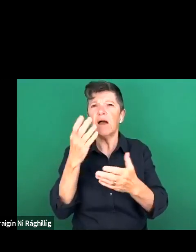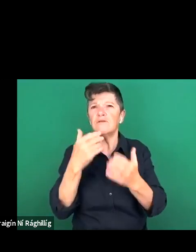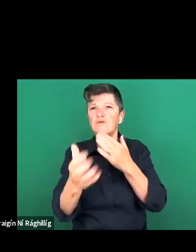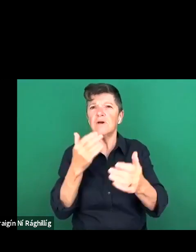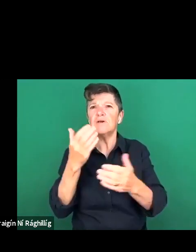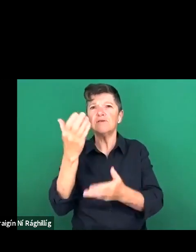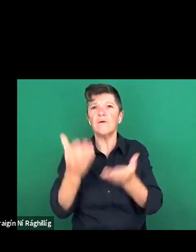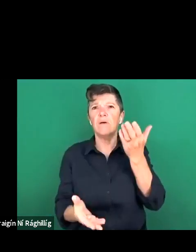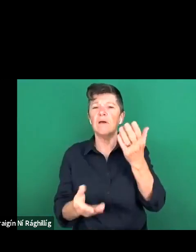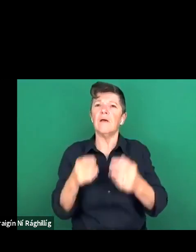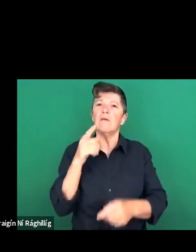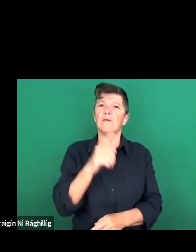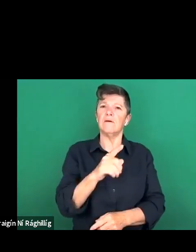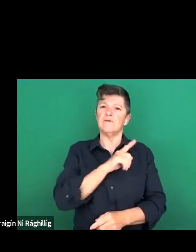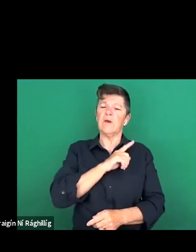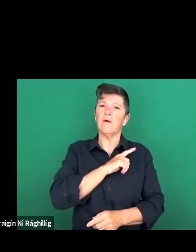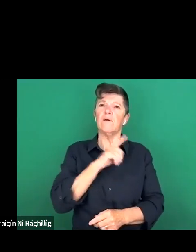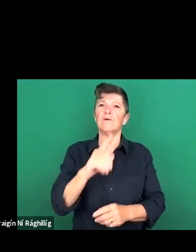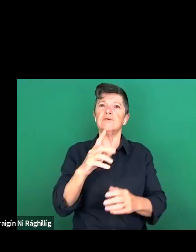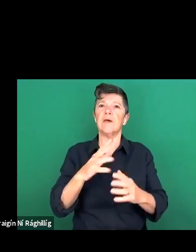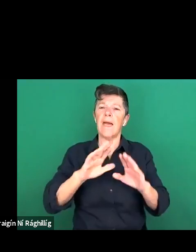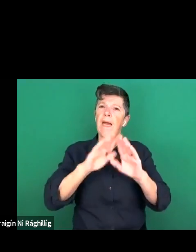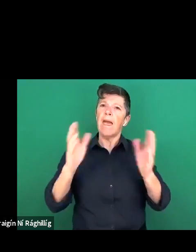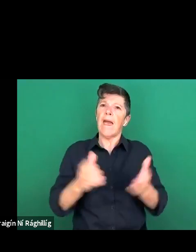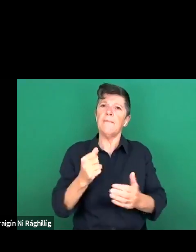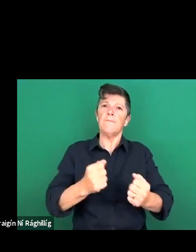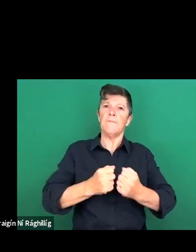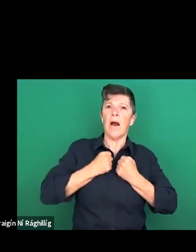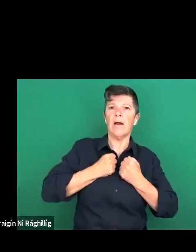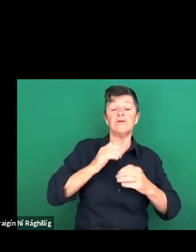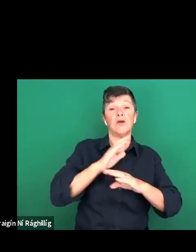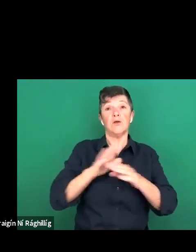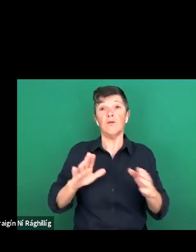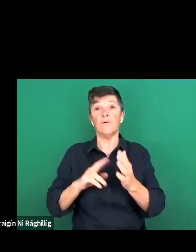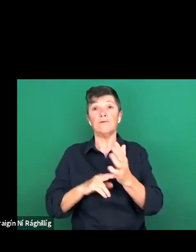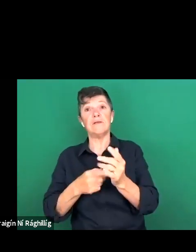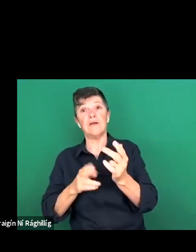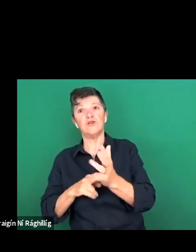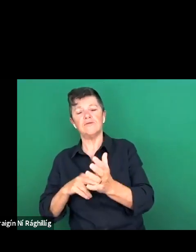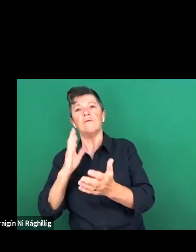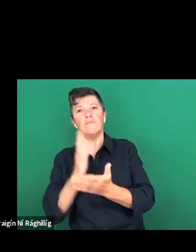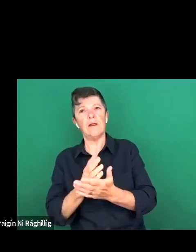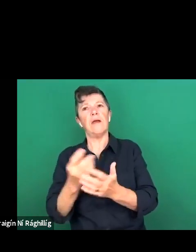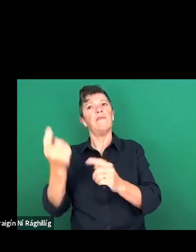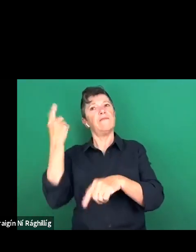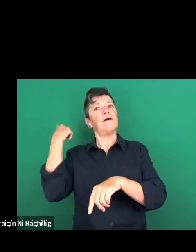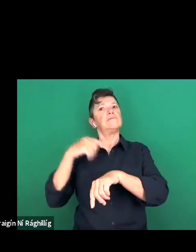that we need to examine the very concept of the nation as the